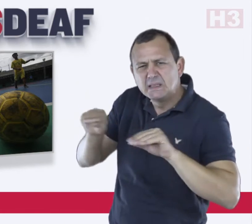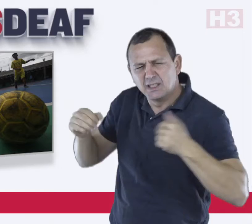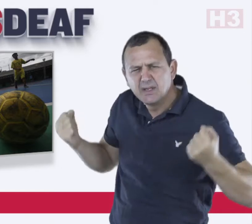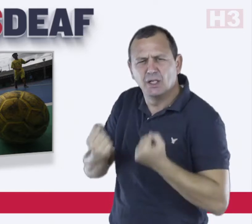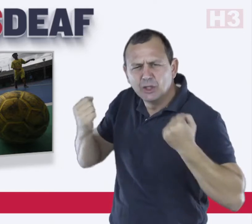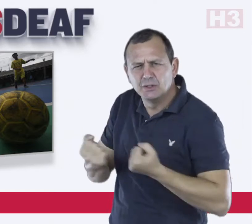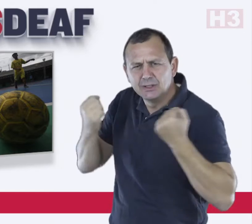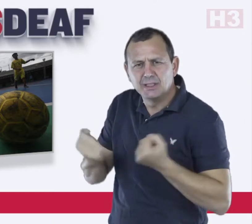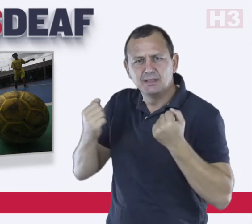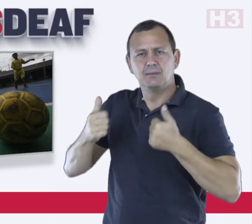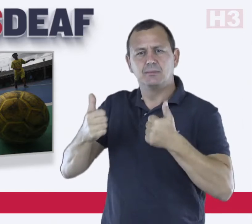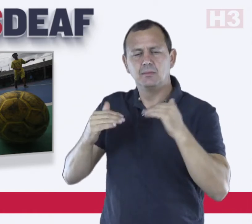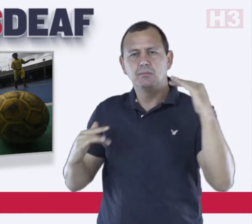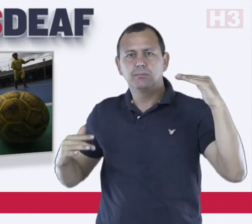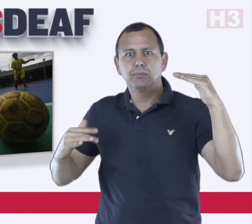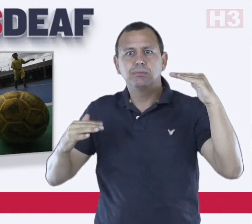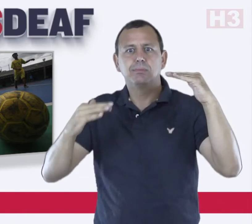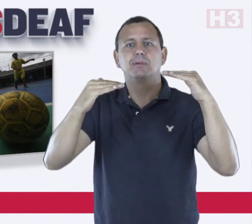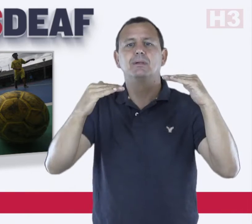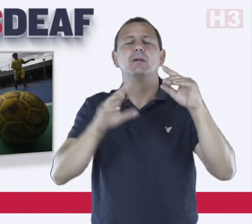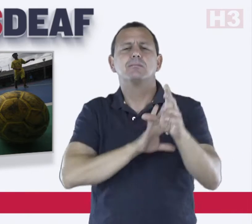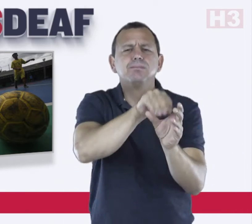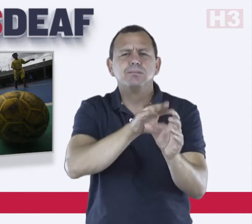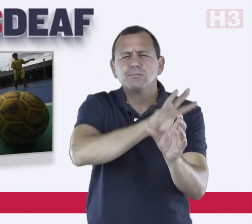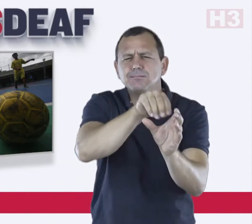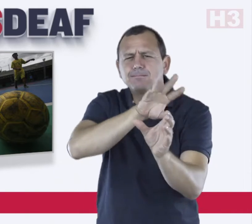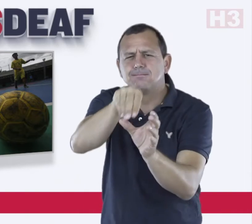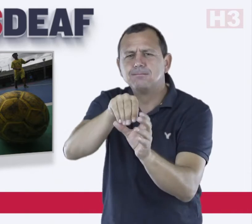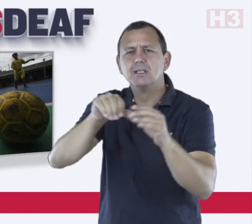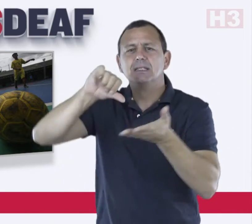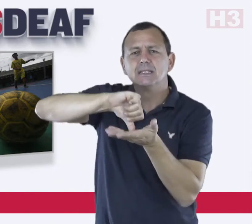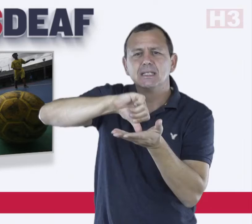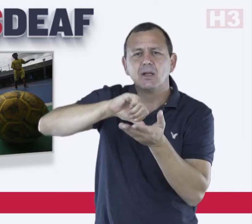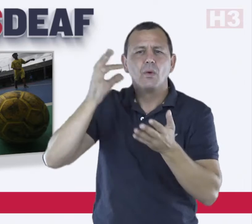players and being able to participate in the